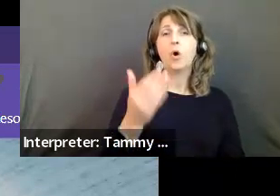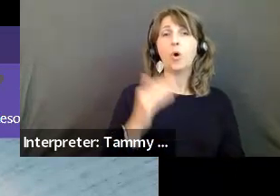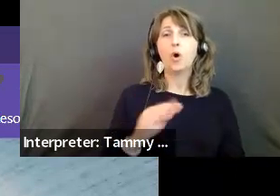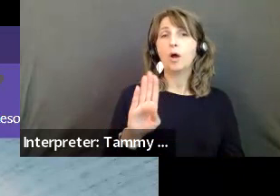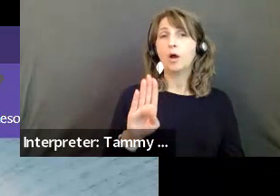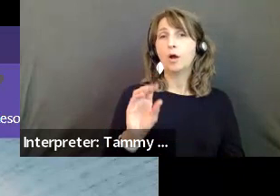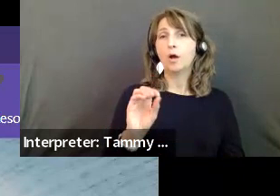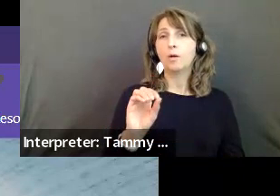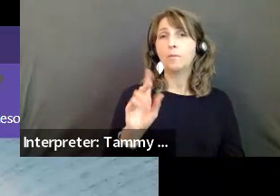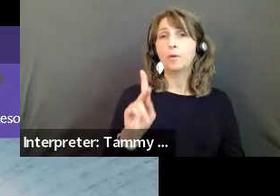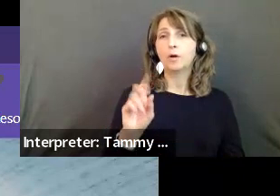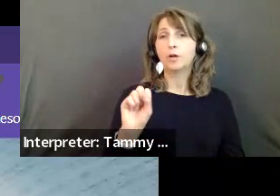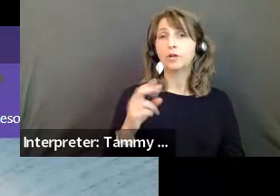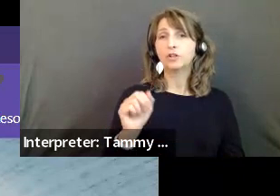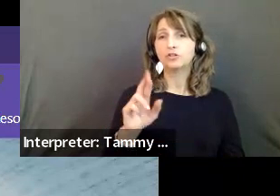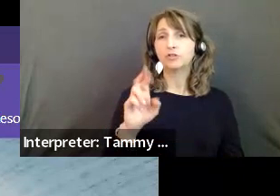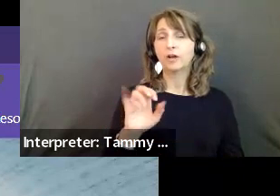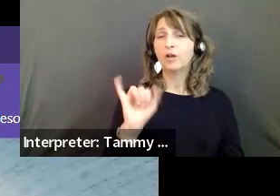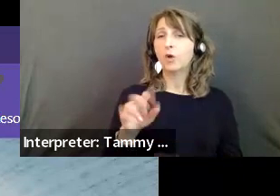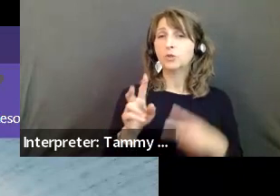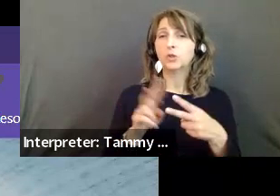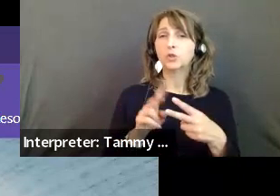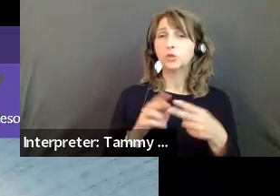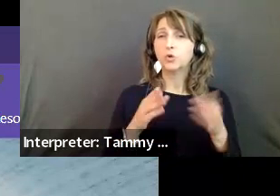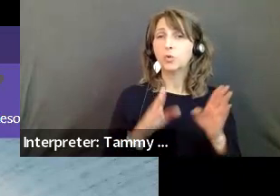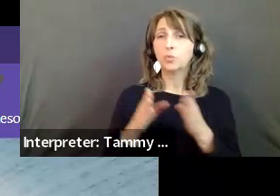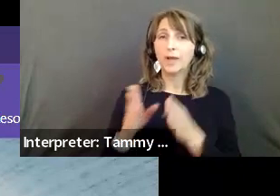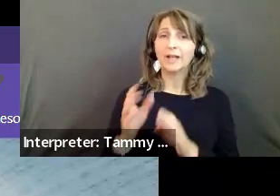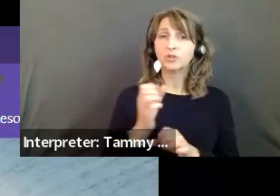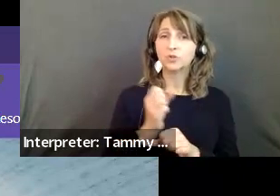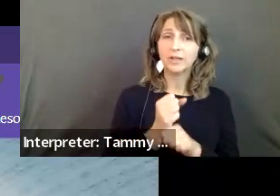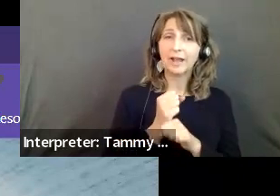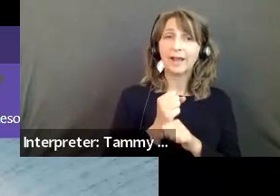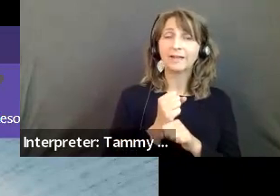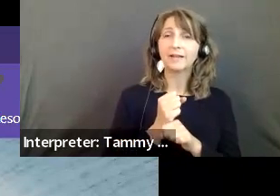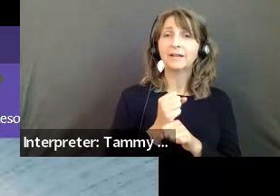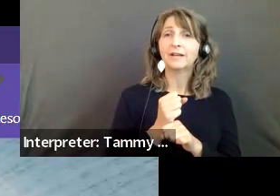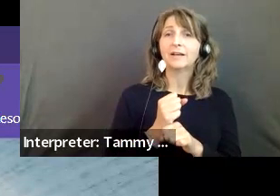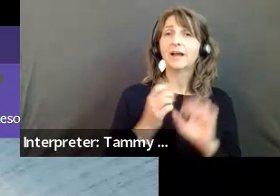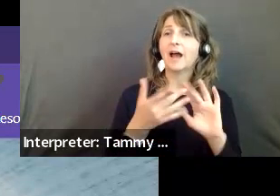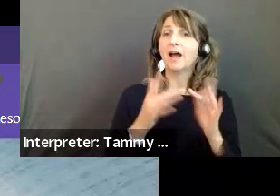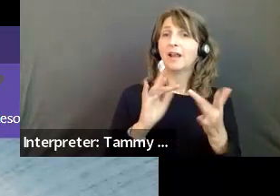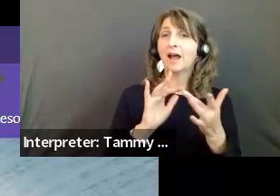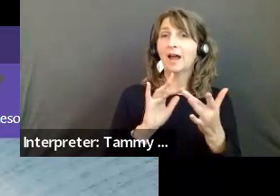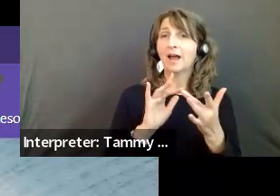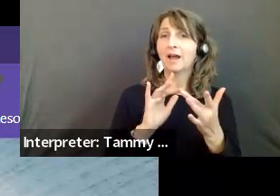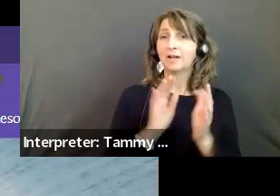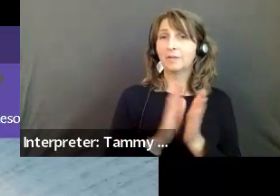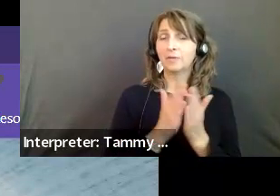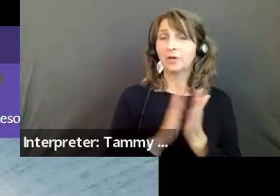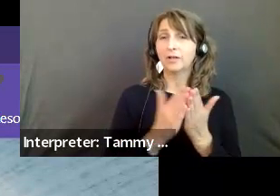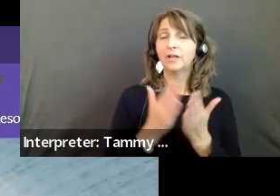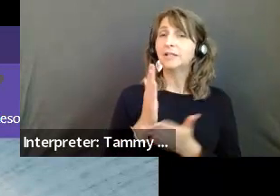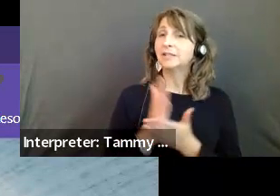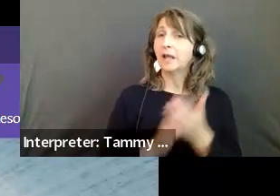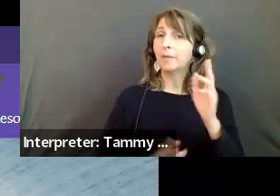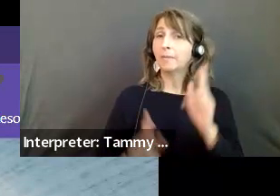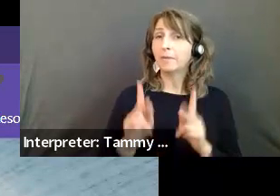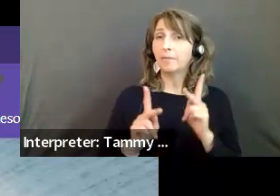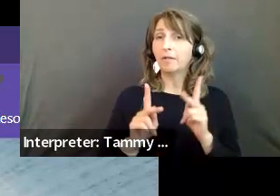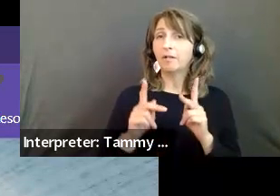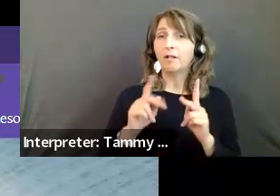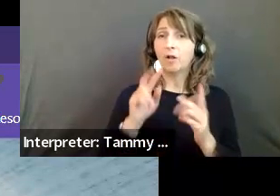Digital materials from and students that have print disabilities, They cannot derive meaning from just looking at print on paper.